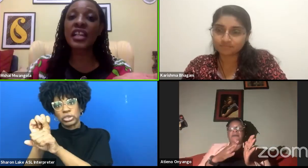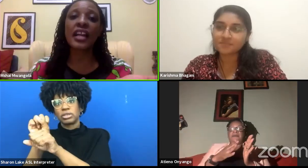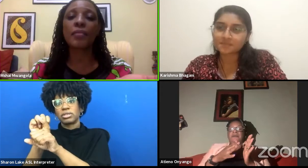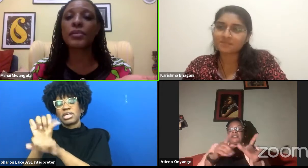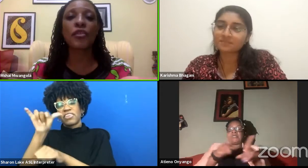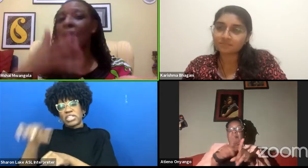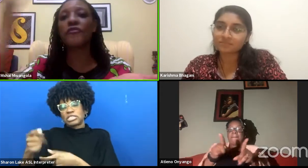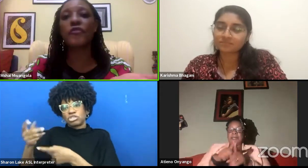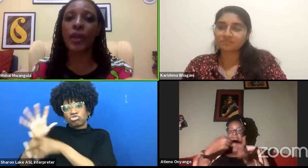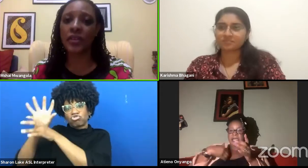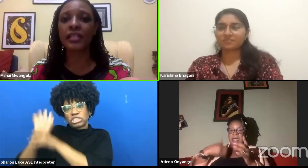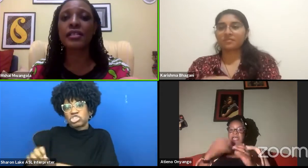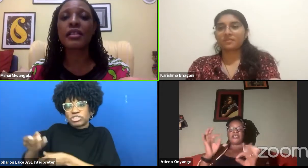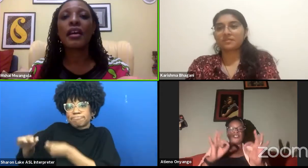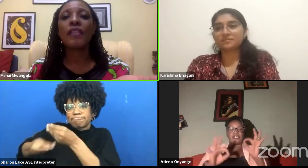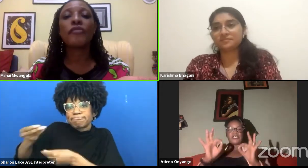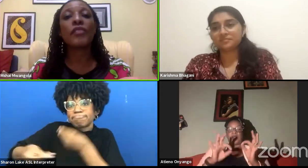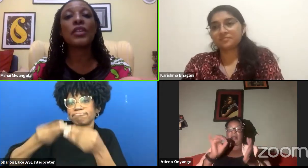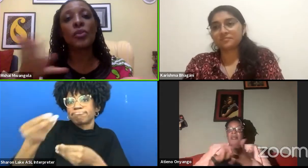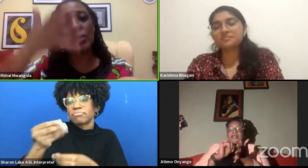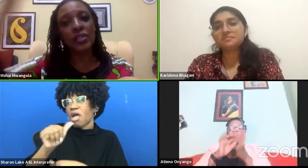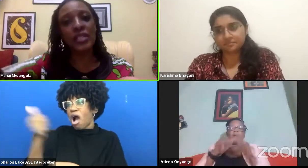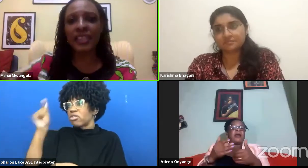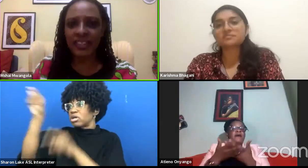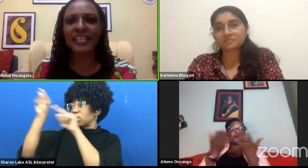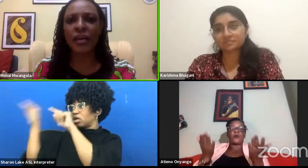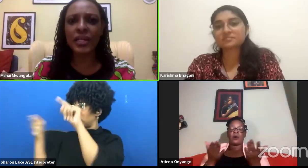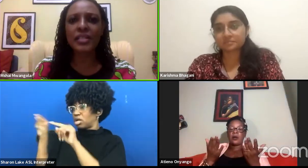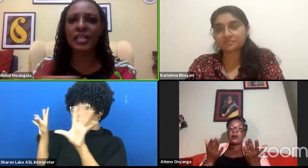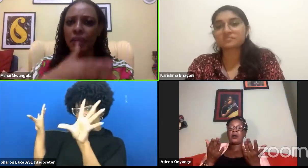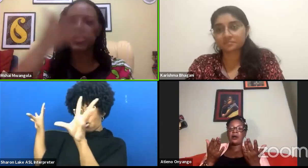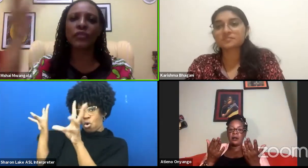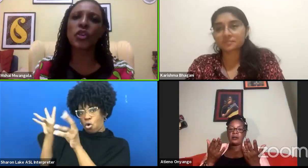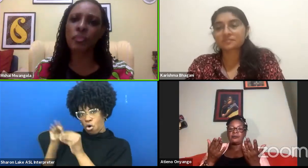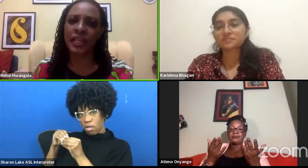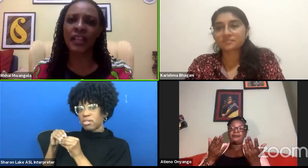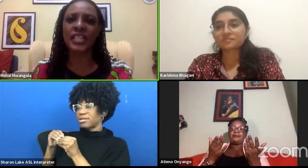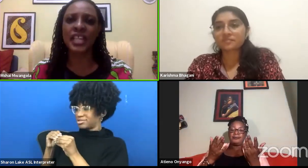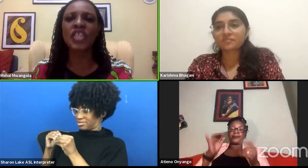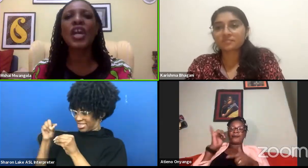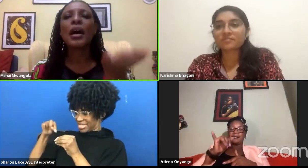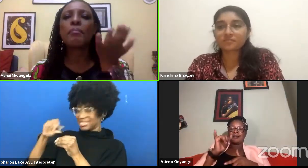that comes from everywhere else, to say this is ours as part of our human heritage,